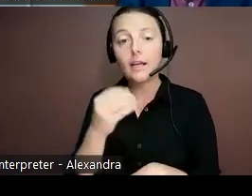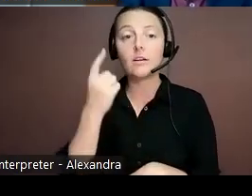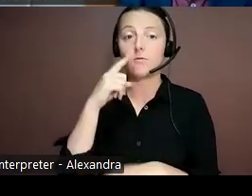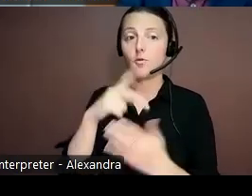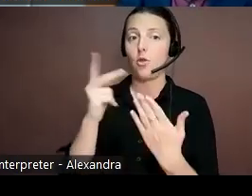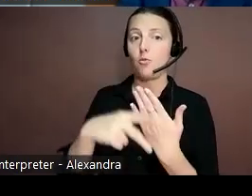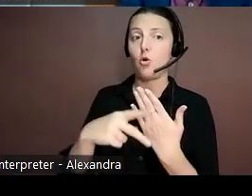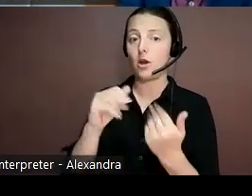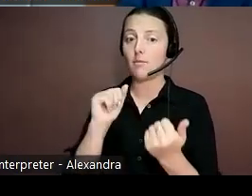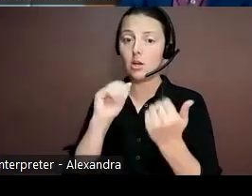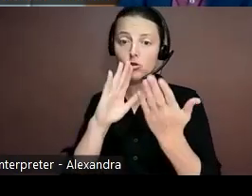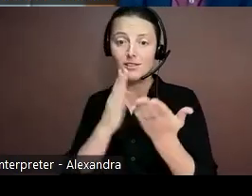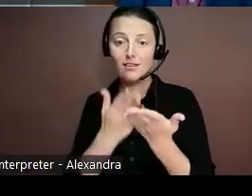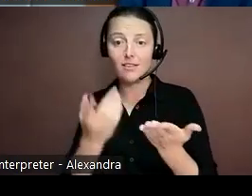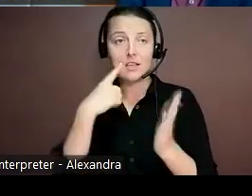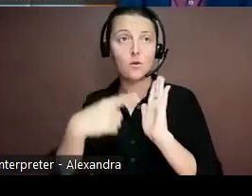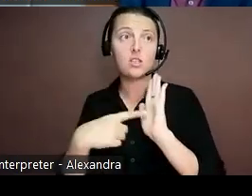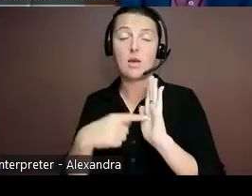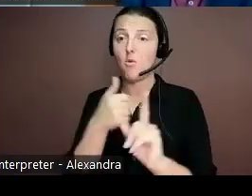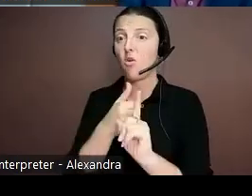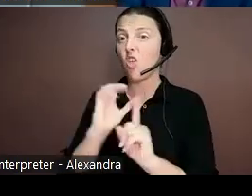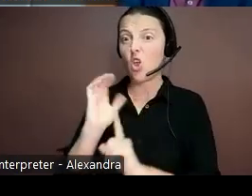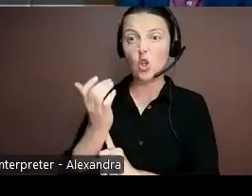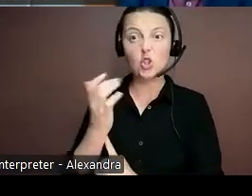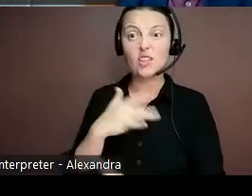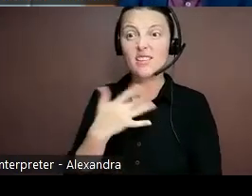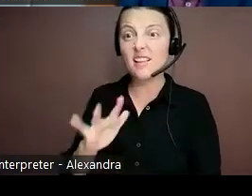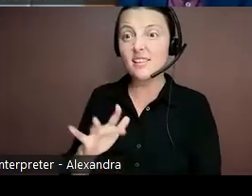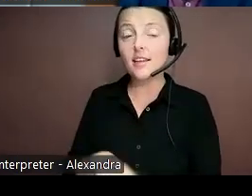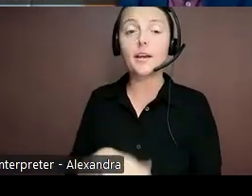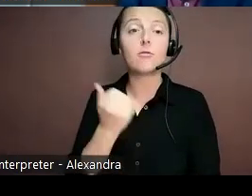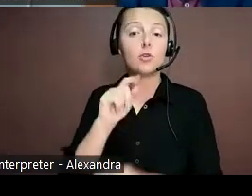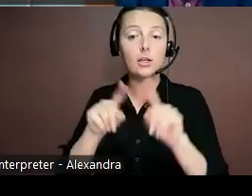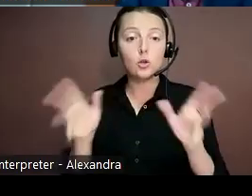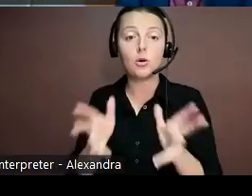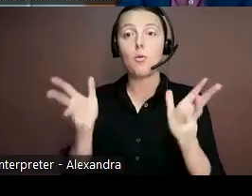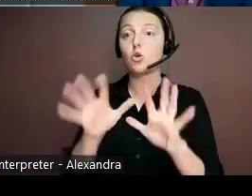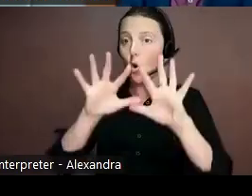issues that are culturally sensitive uh to promote like uh an overall sense of wellness and belonging